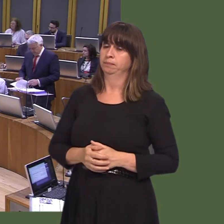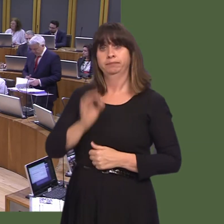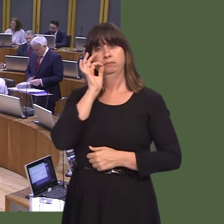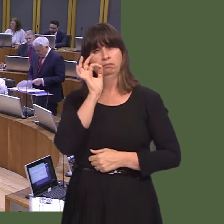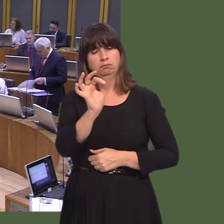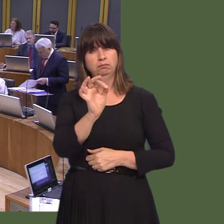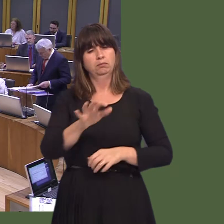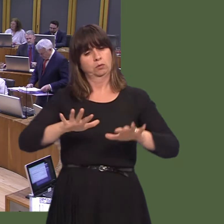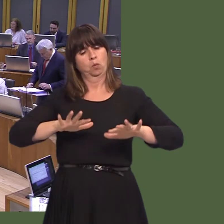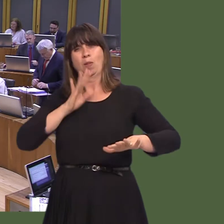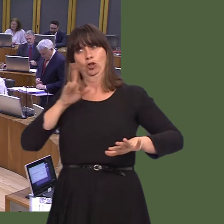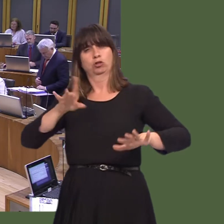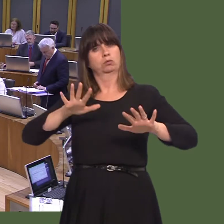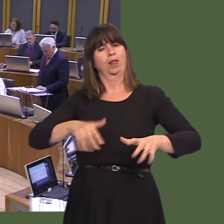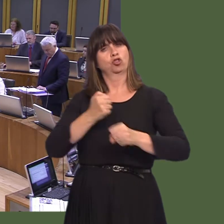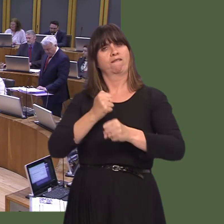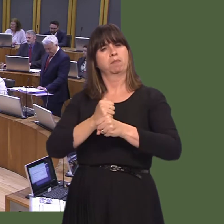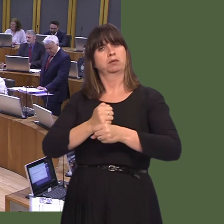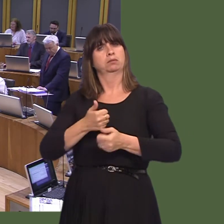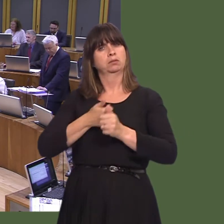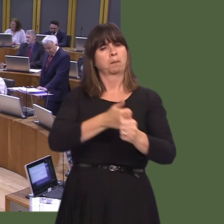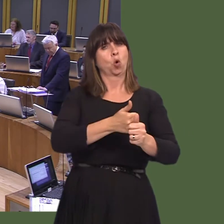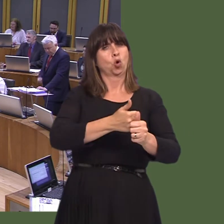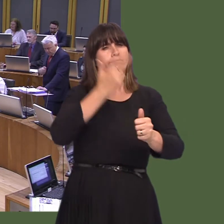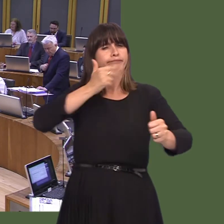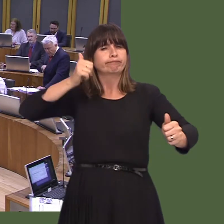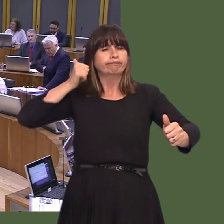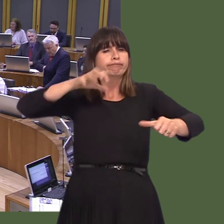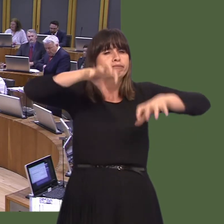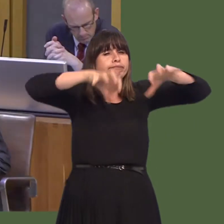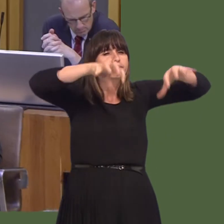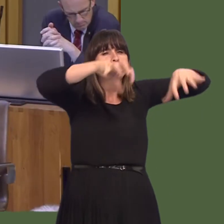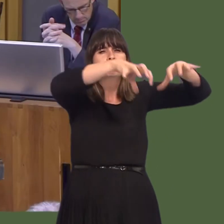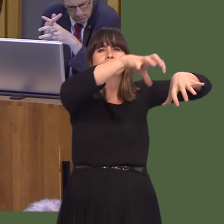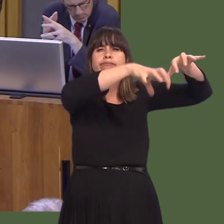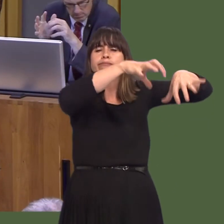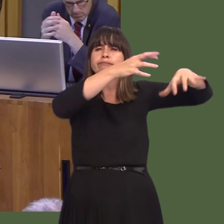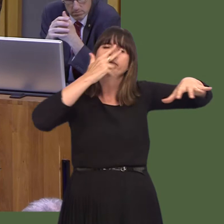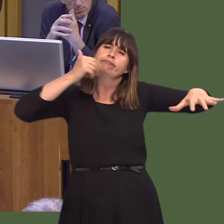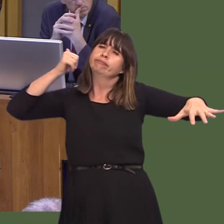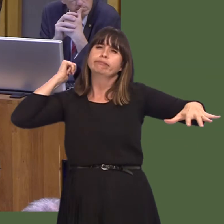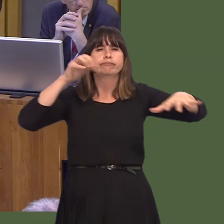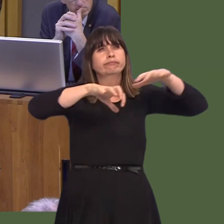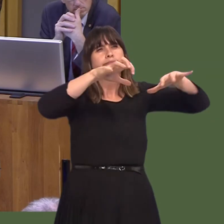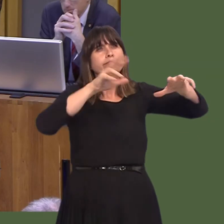Beth y mae Llywodraeth Cymru yn ei wneud i gefnogi prosiectau treftadaeth ar Ynys MÙn? OAQ52516 Carwyn Jones AM: Maeír Llywodraeth yn ariannu